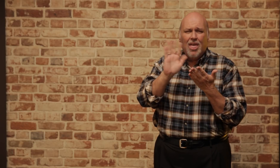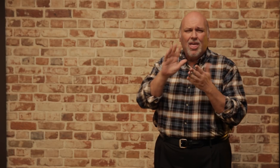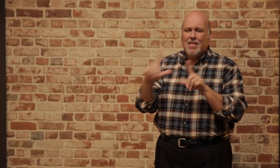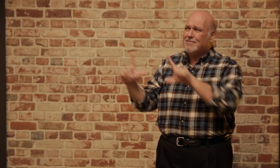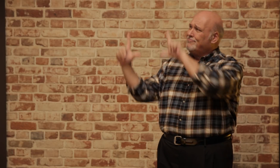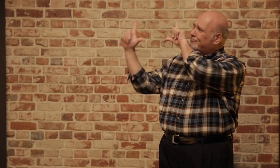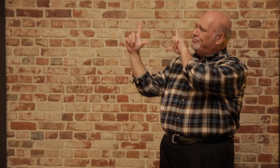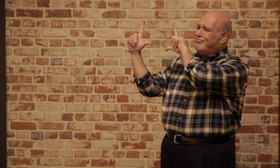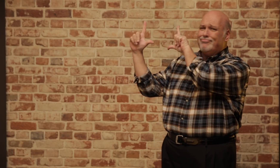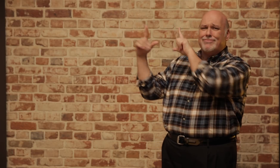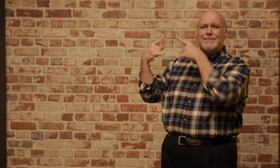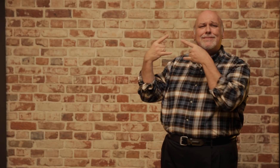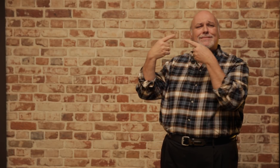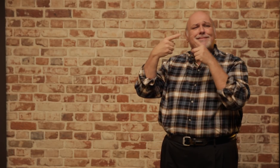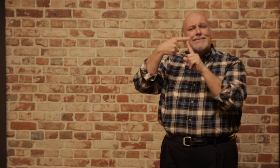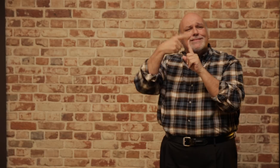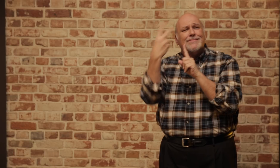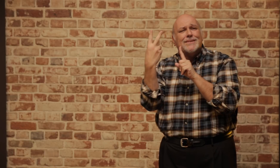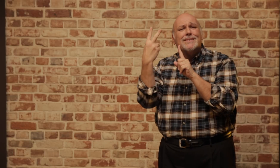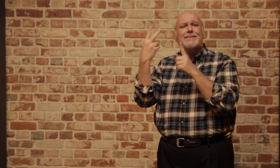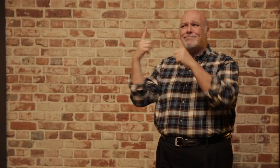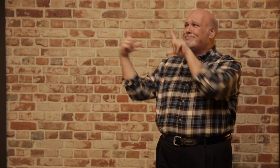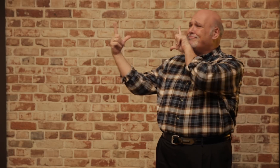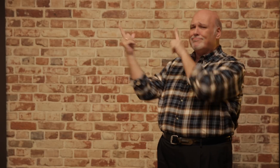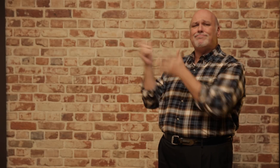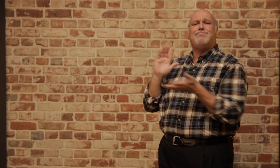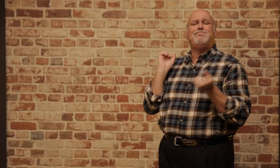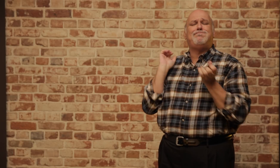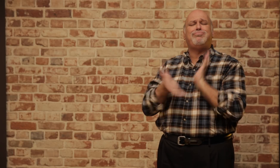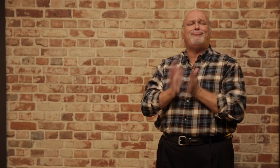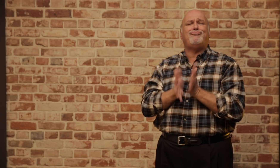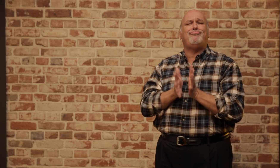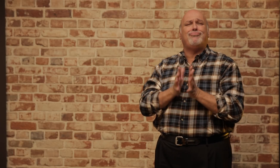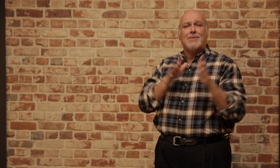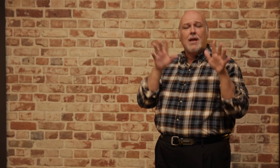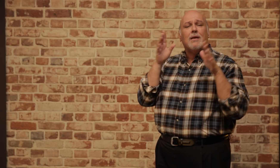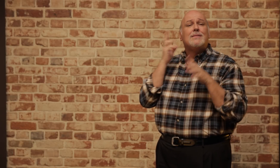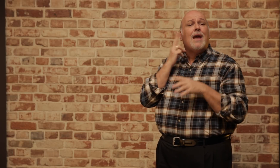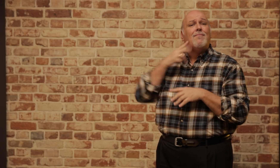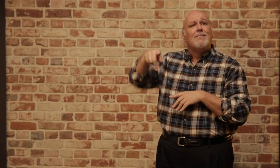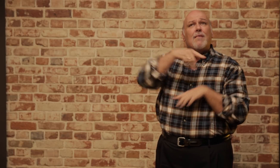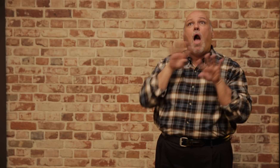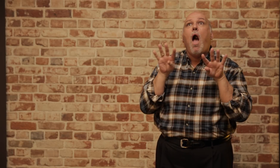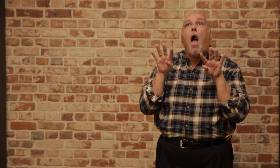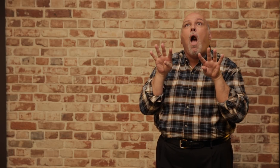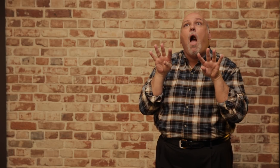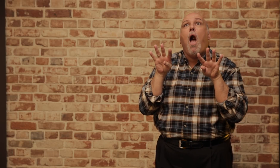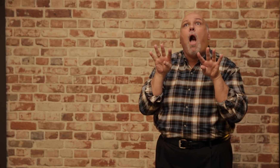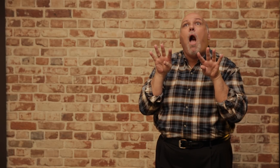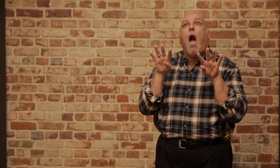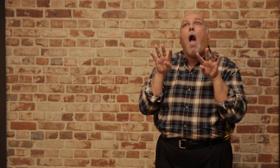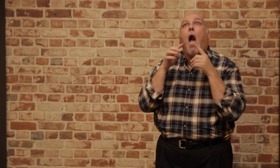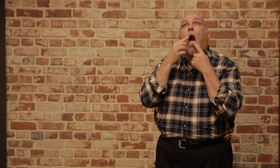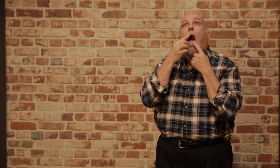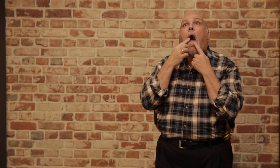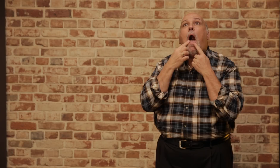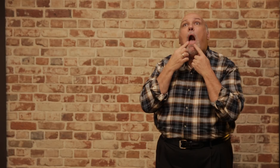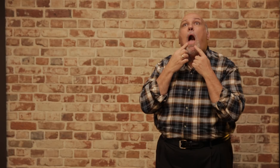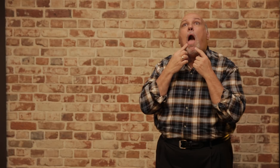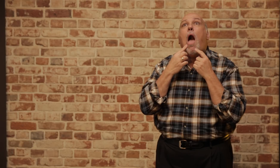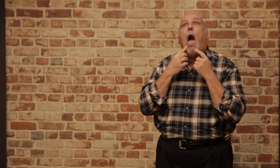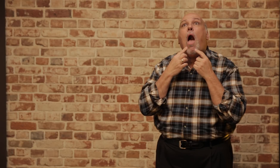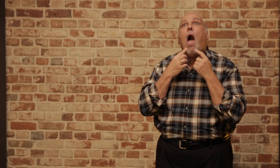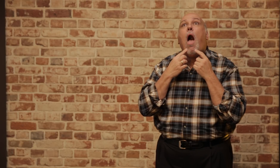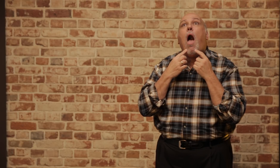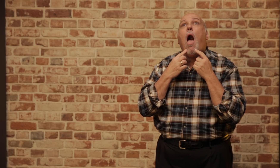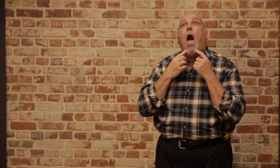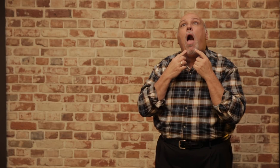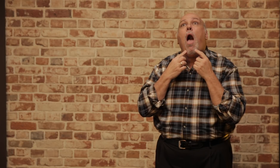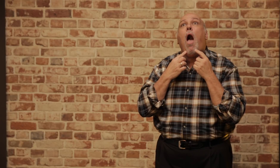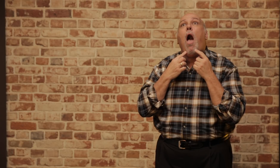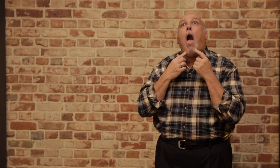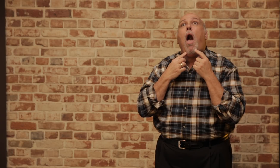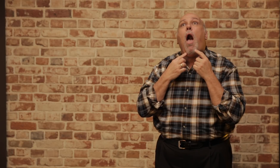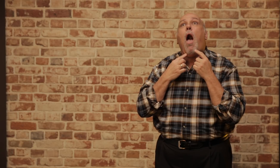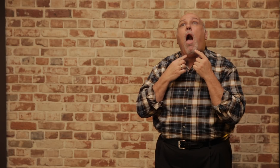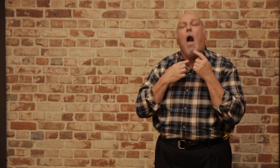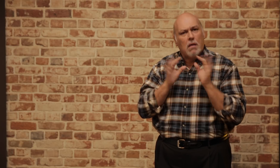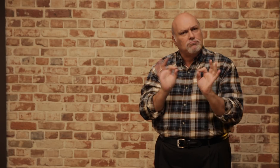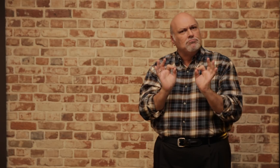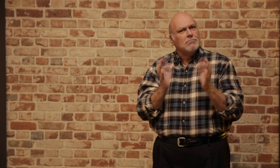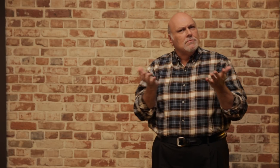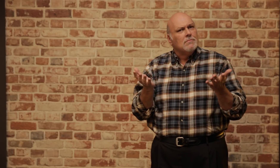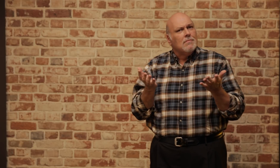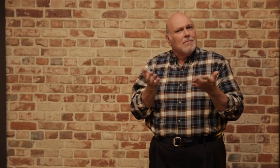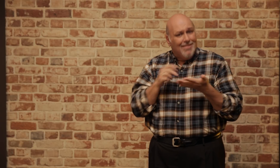It’s better to have it on the TV screen in ASL so Deaf can understand clearly.